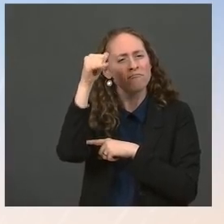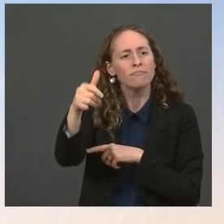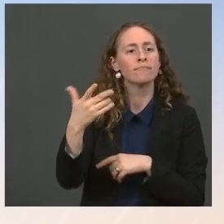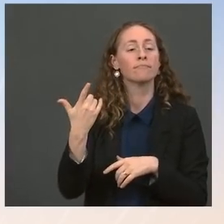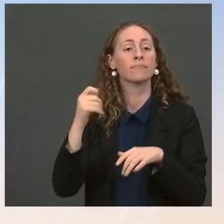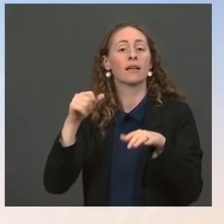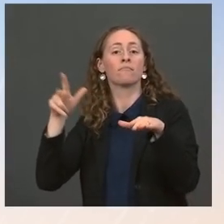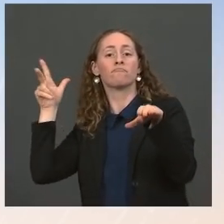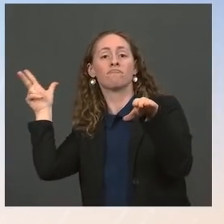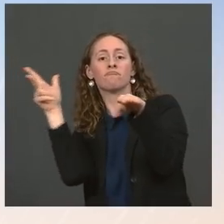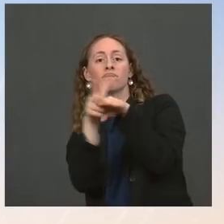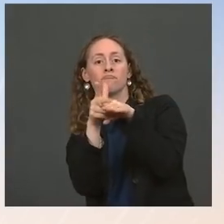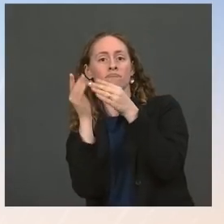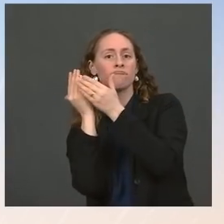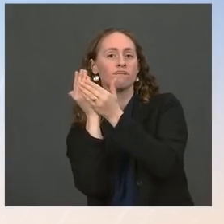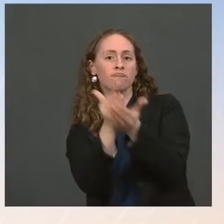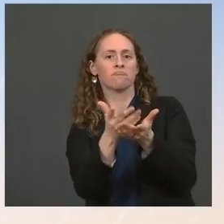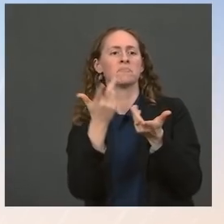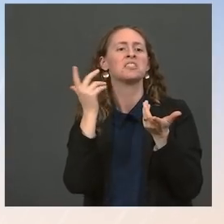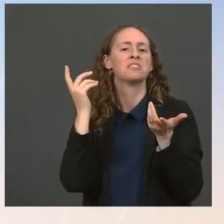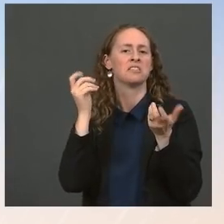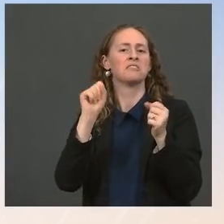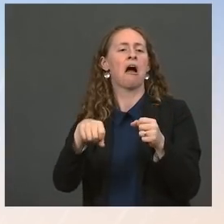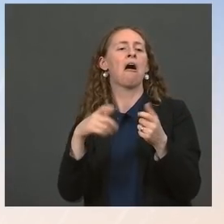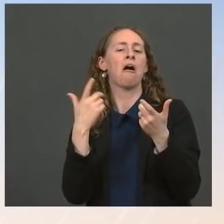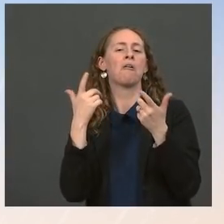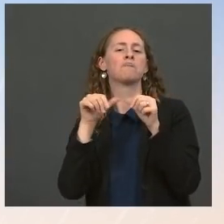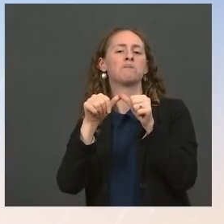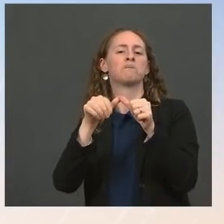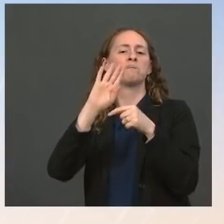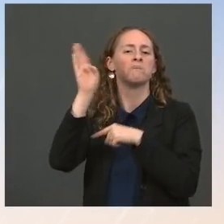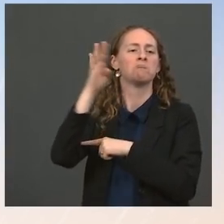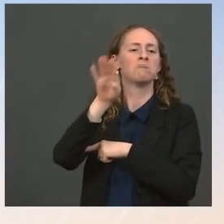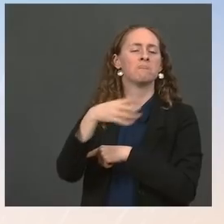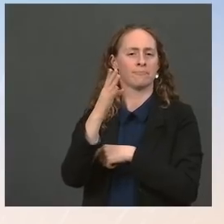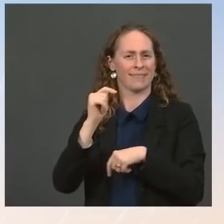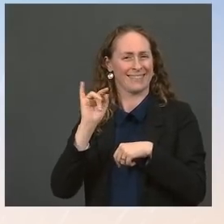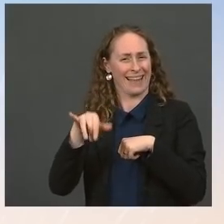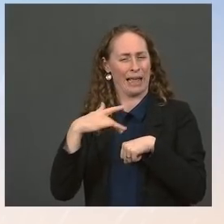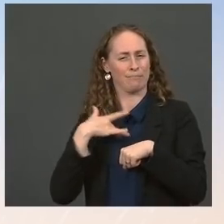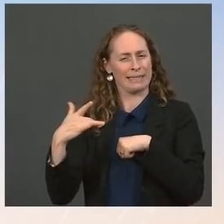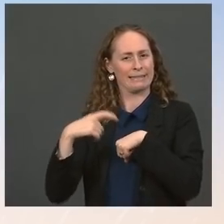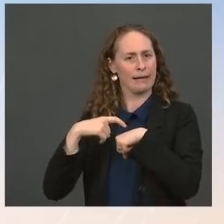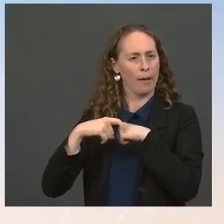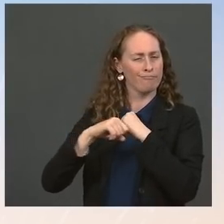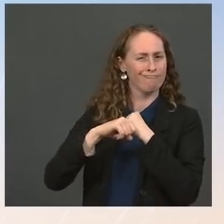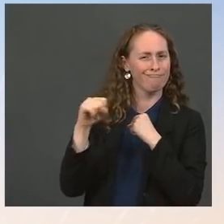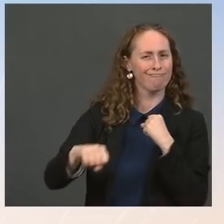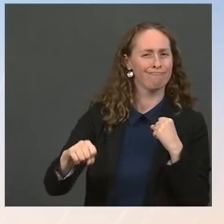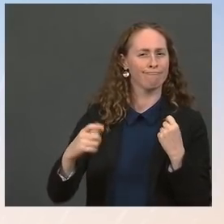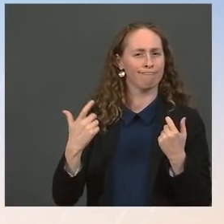This is going to potentially take some time. Is there any consideration that the President